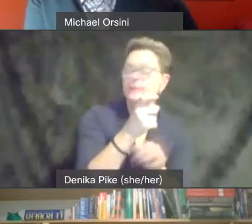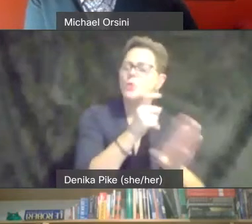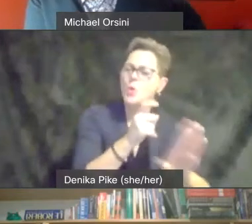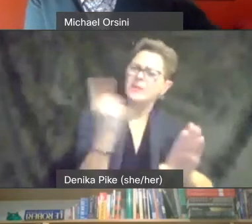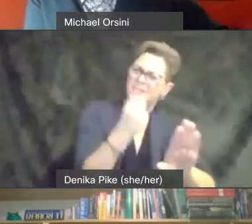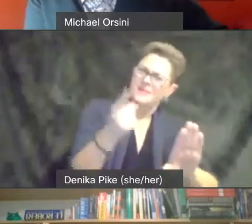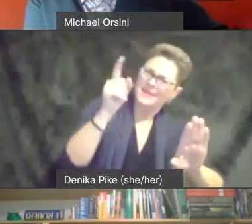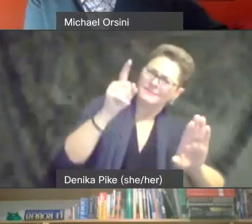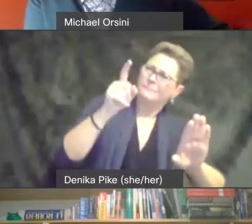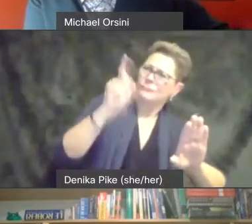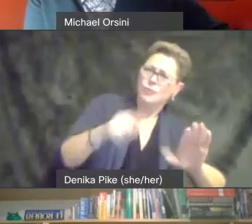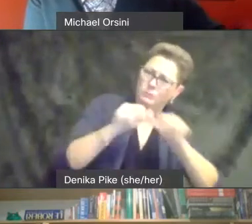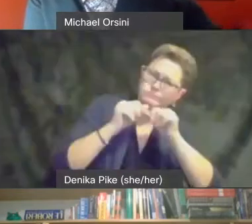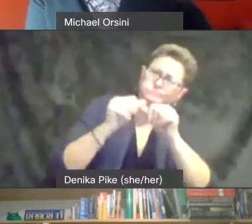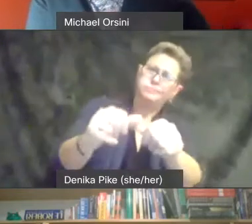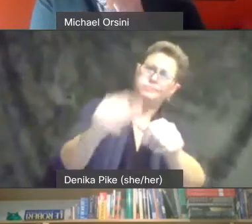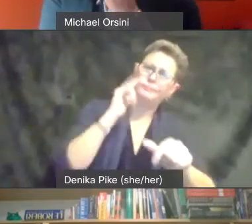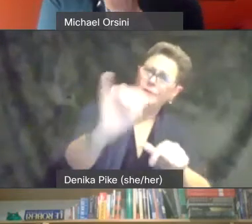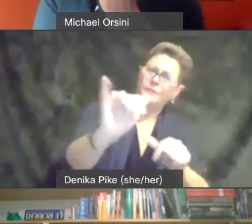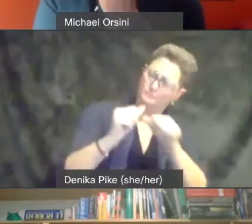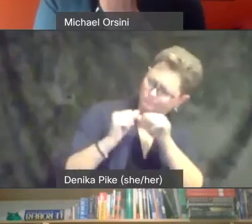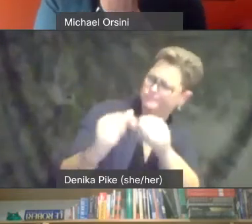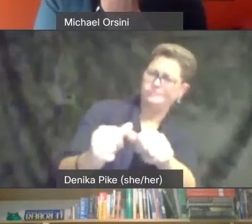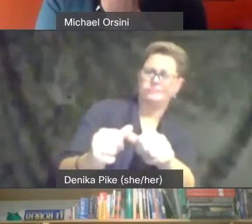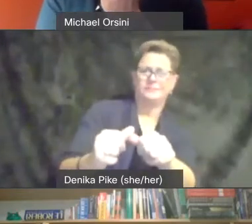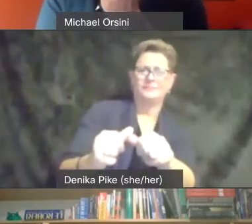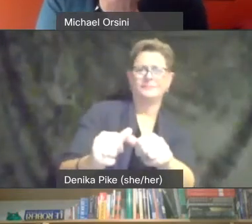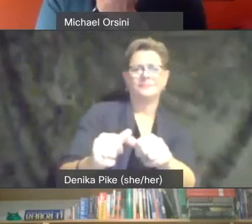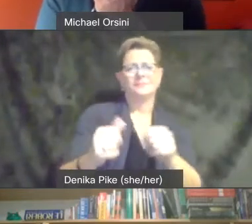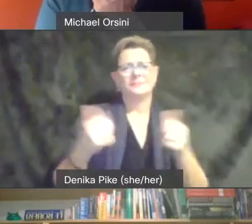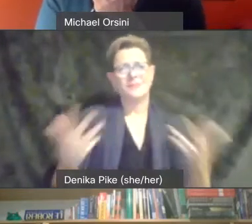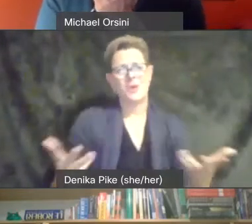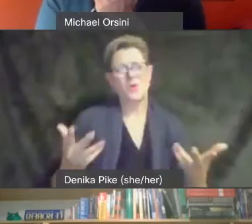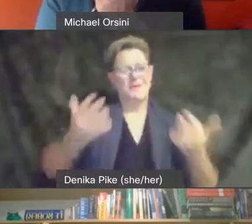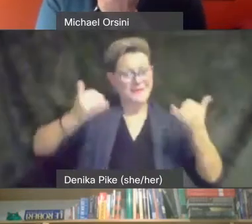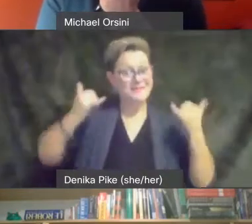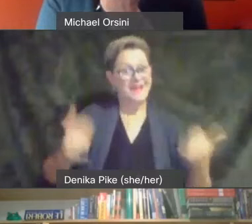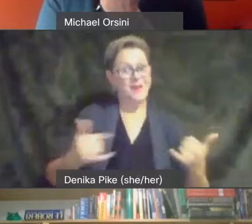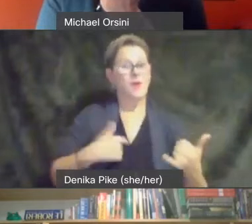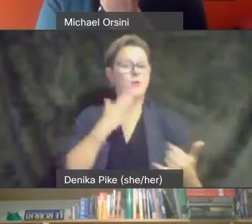For a long time period after that. And so in this conversation I'm just going to start wrapping up is that.